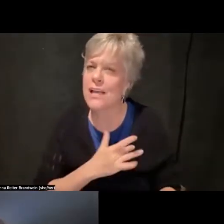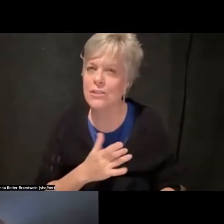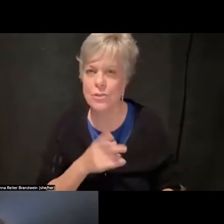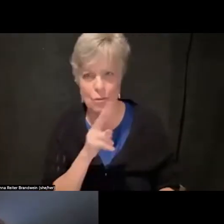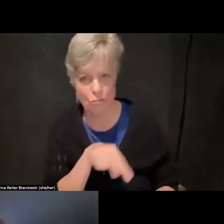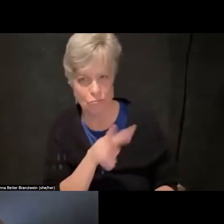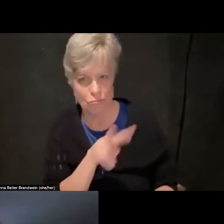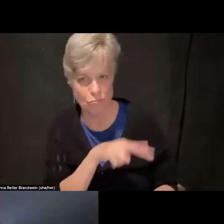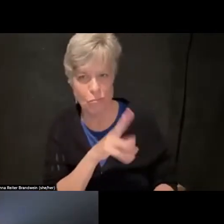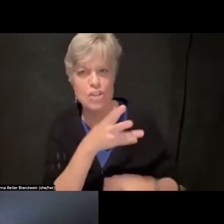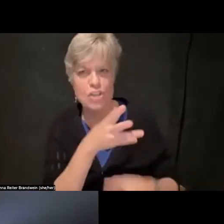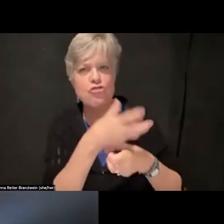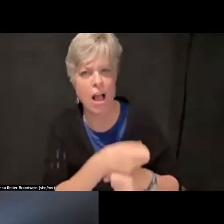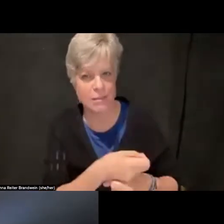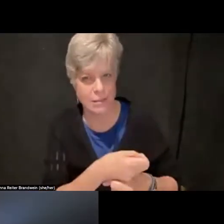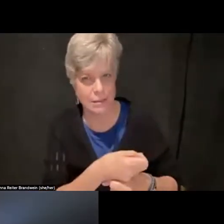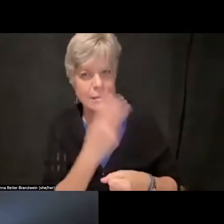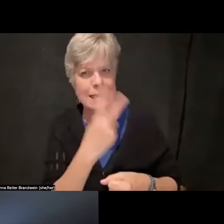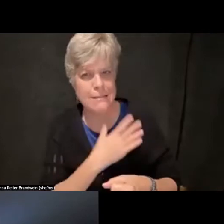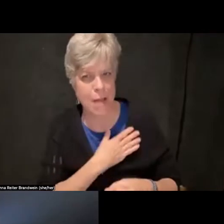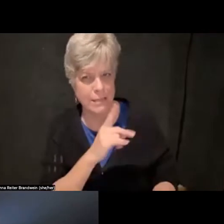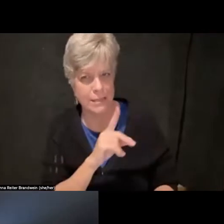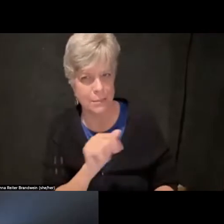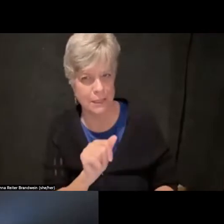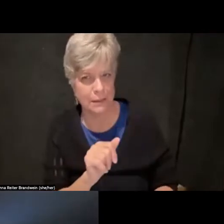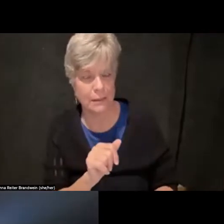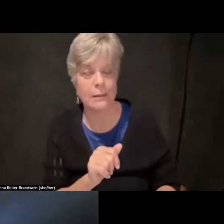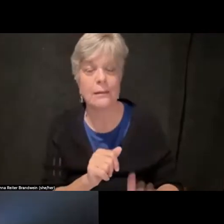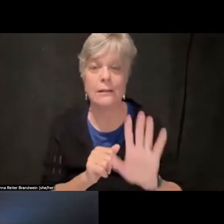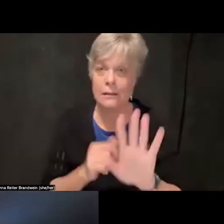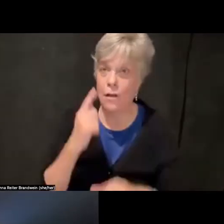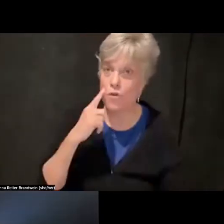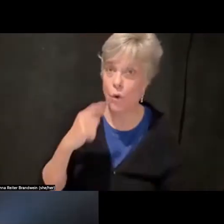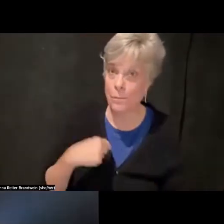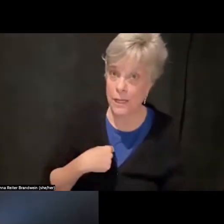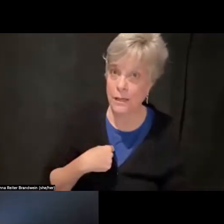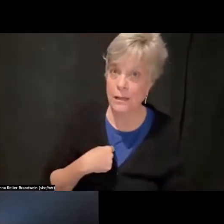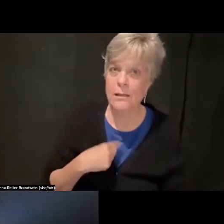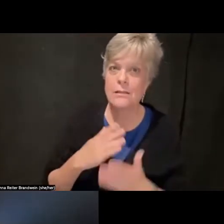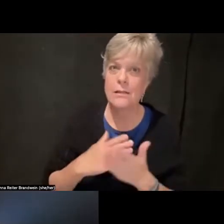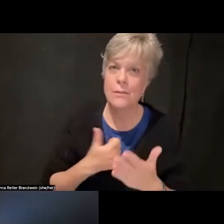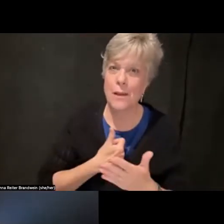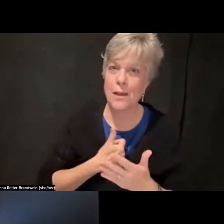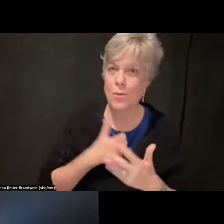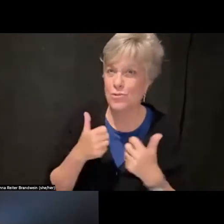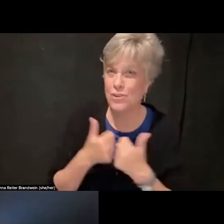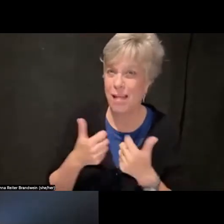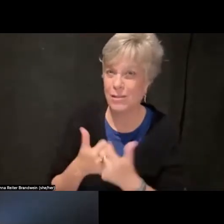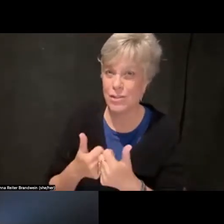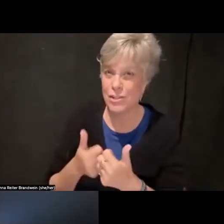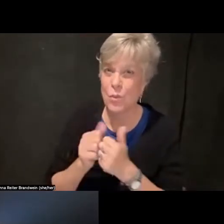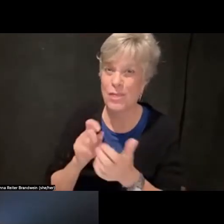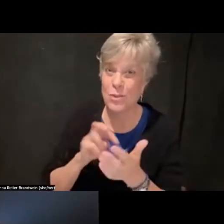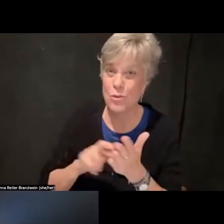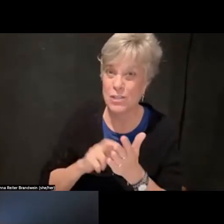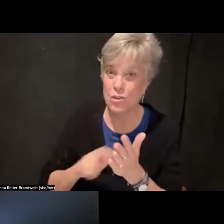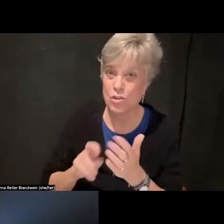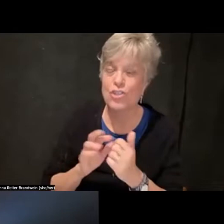And then I guess lastly, for me, some of my own challenges was two things.